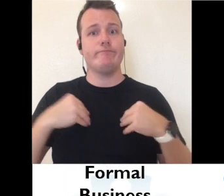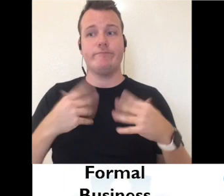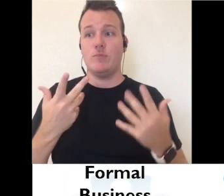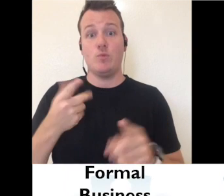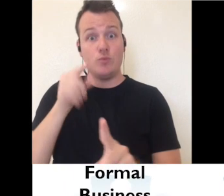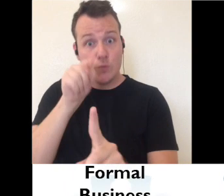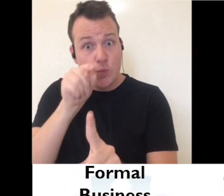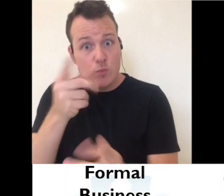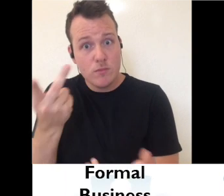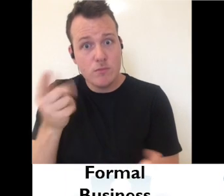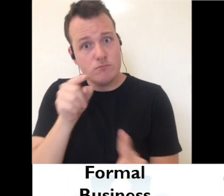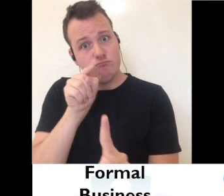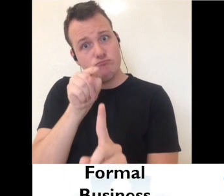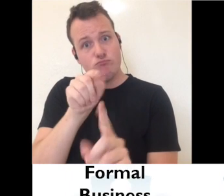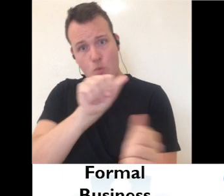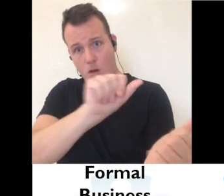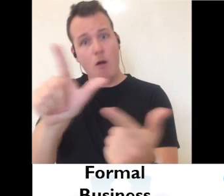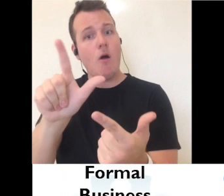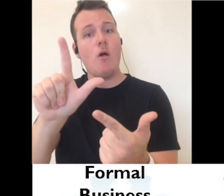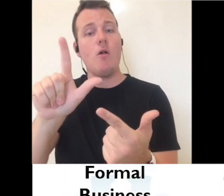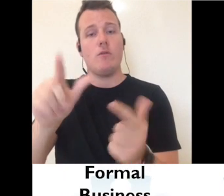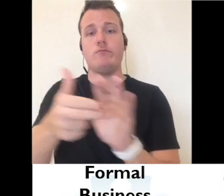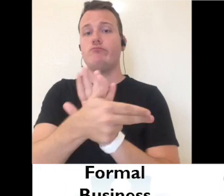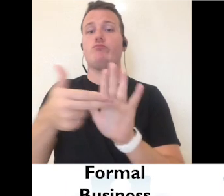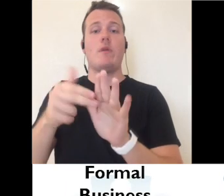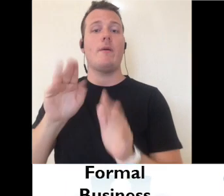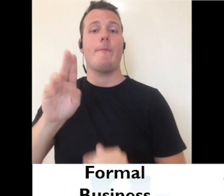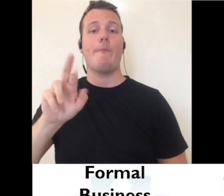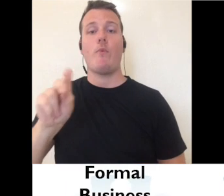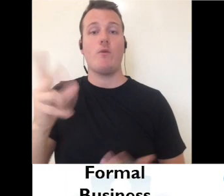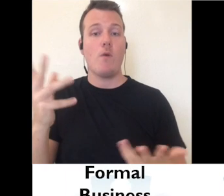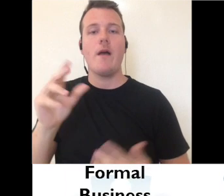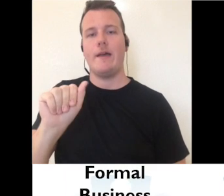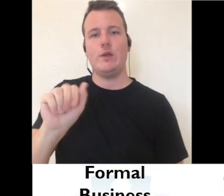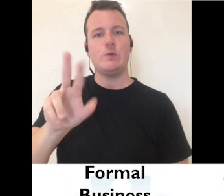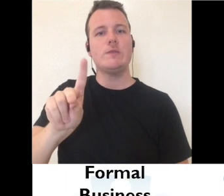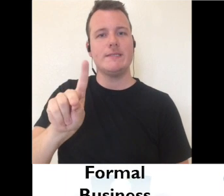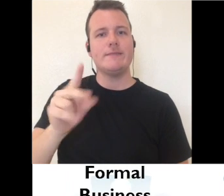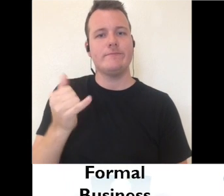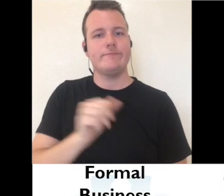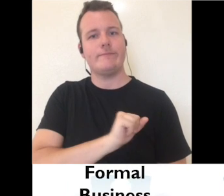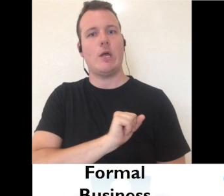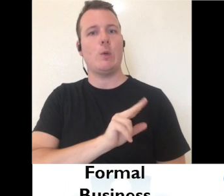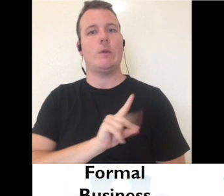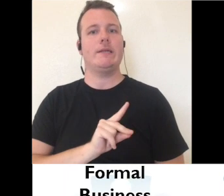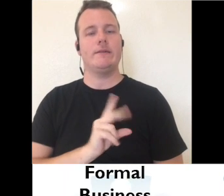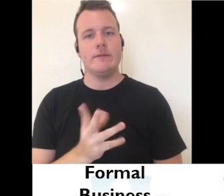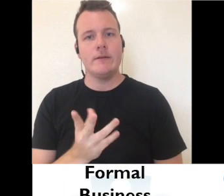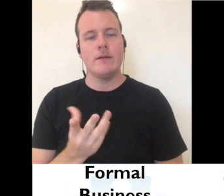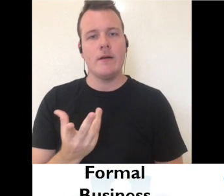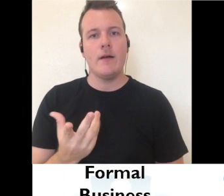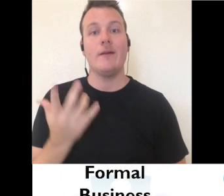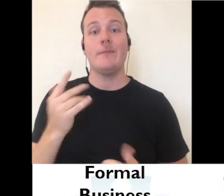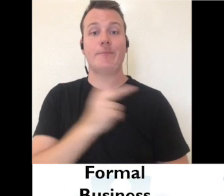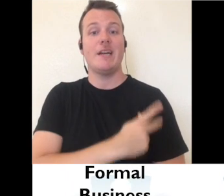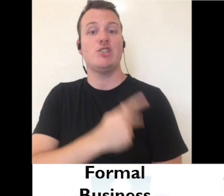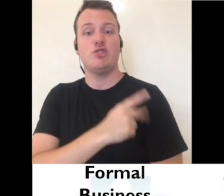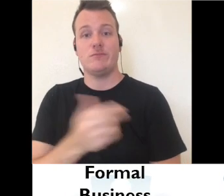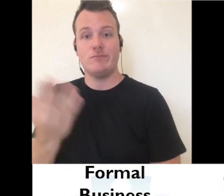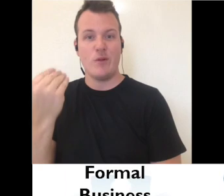branded as AuDs. In fact now I have patients- I used to have patients coming in saying how come you're not an AuD? What kind of a person are you